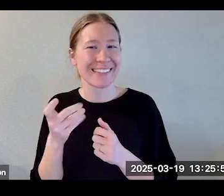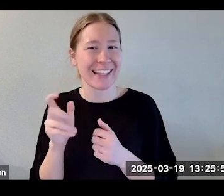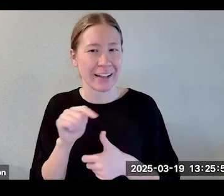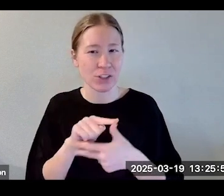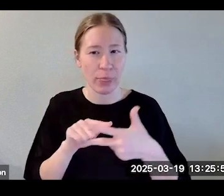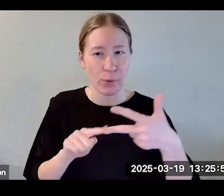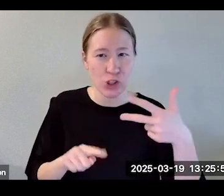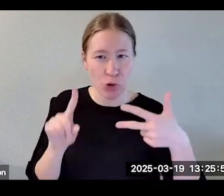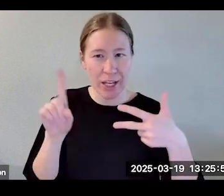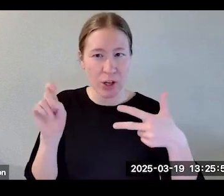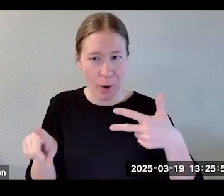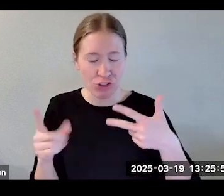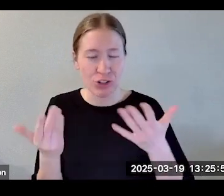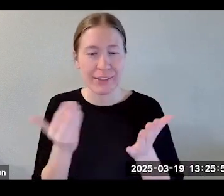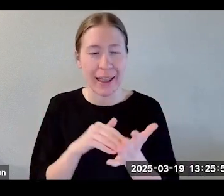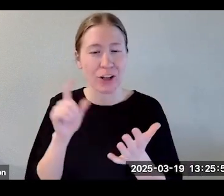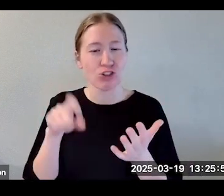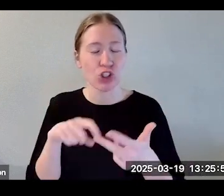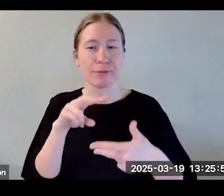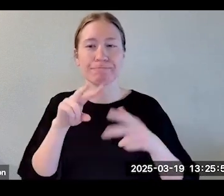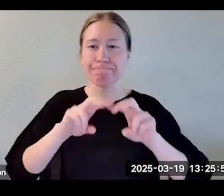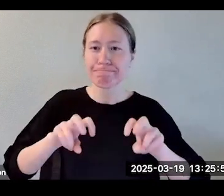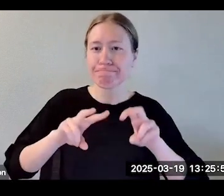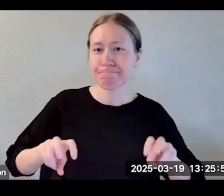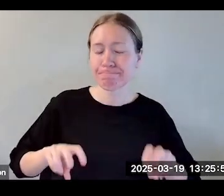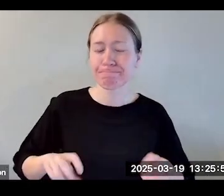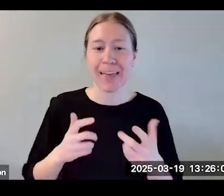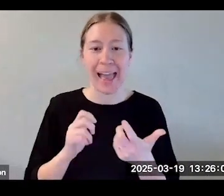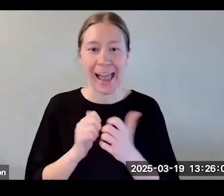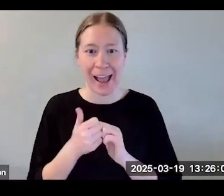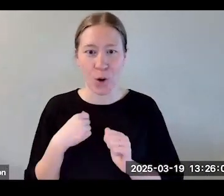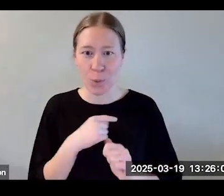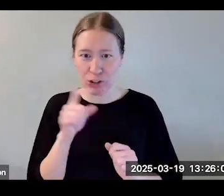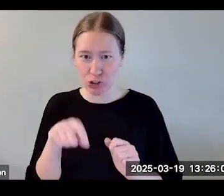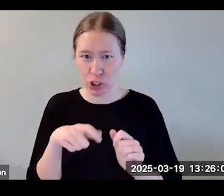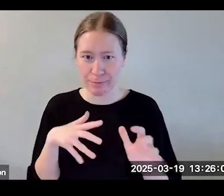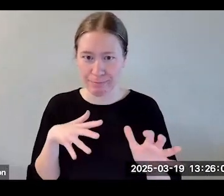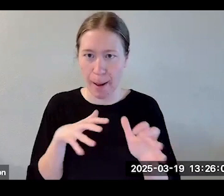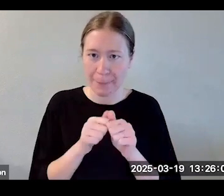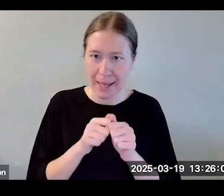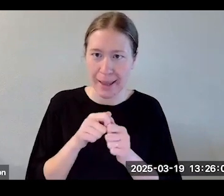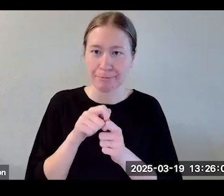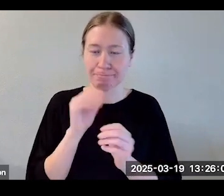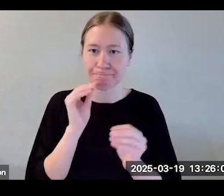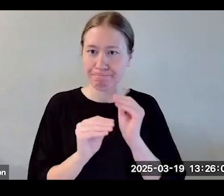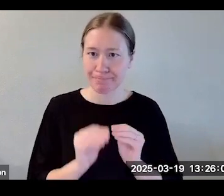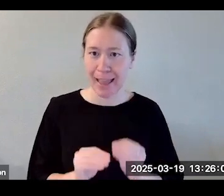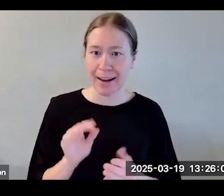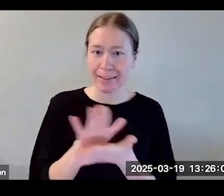and consider how we might update this document to ensure we're doing these things. So we've got this text on the screen right now,